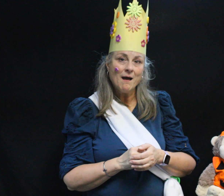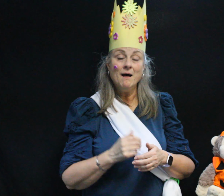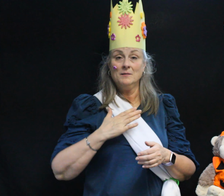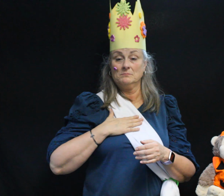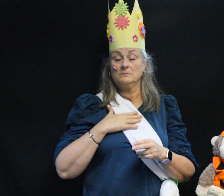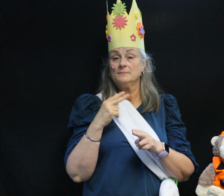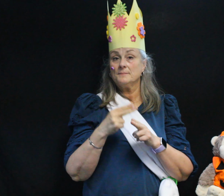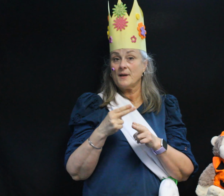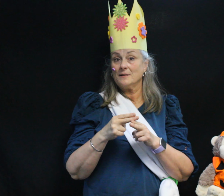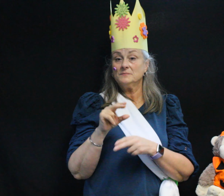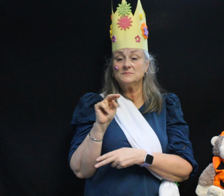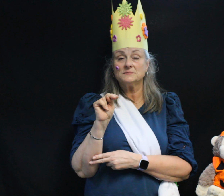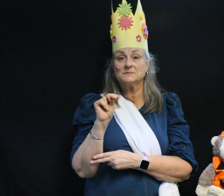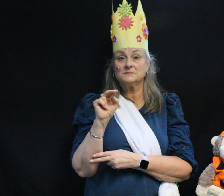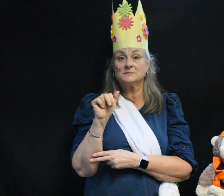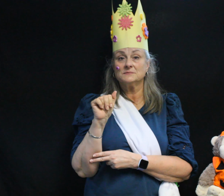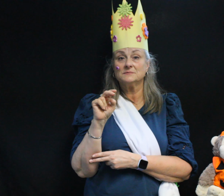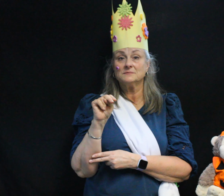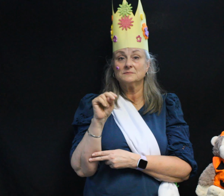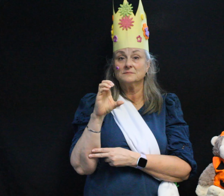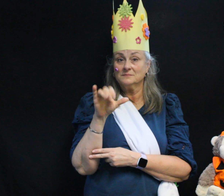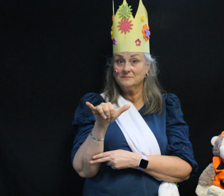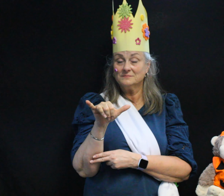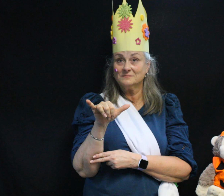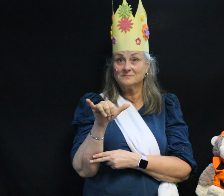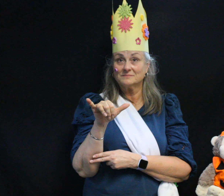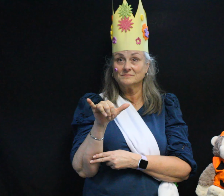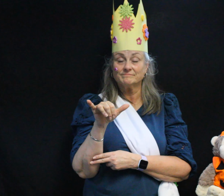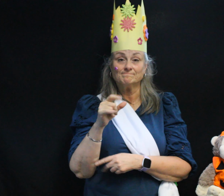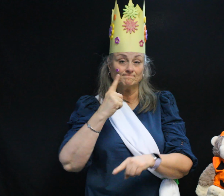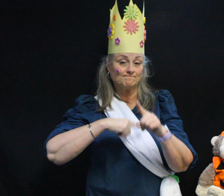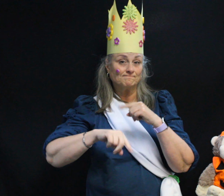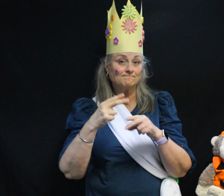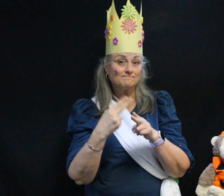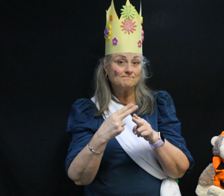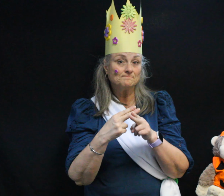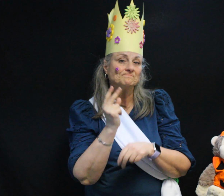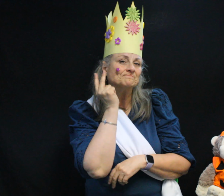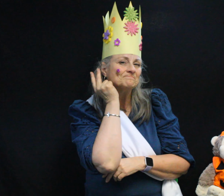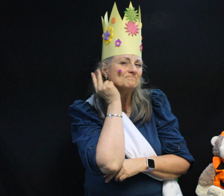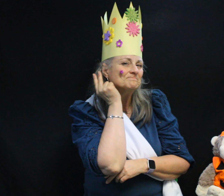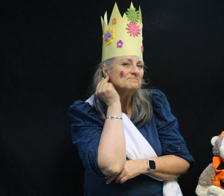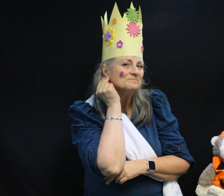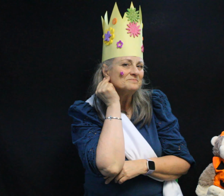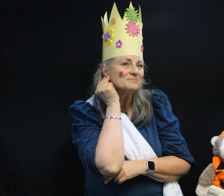My name is Nancy. This is my sign name.